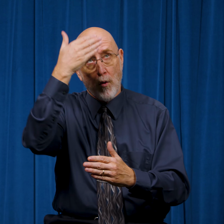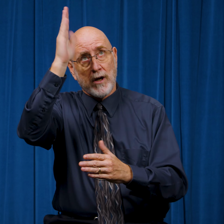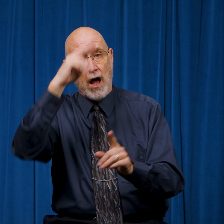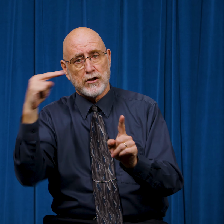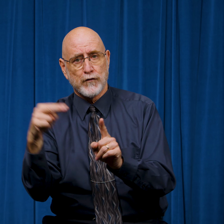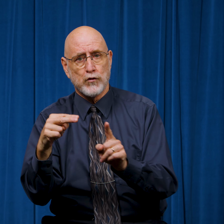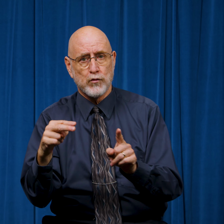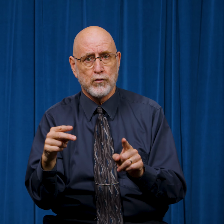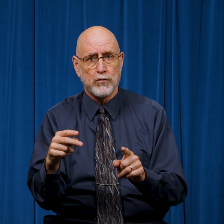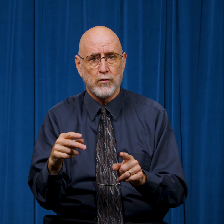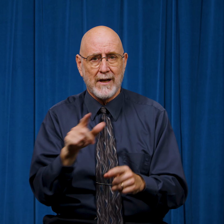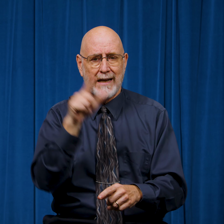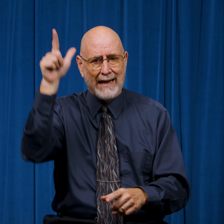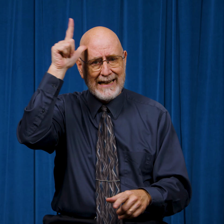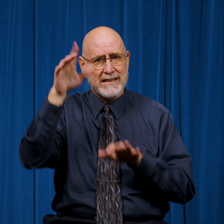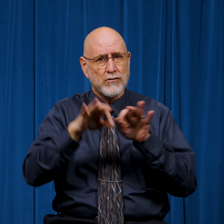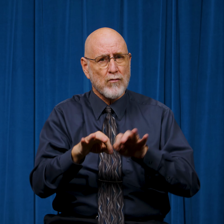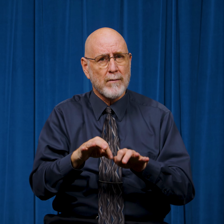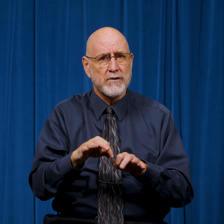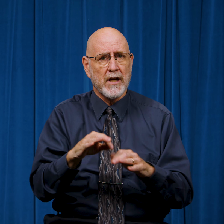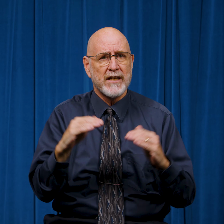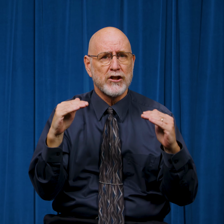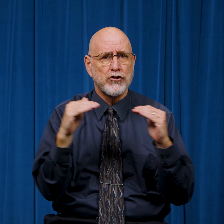who Lincoln describes as a "just God."